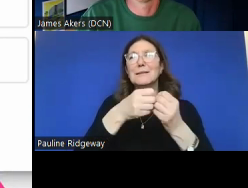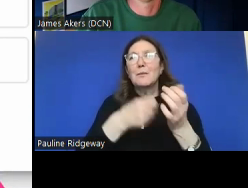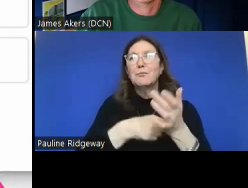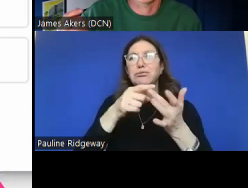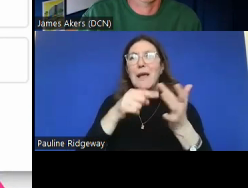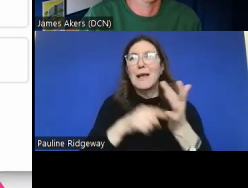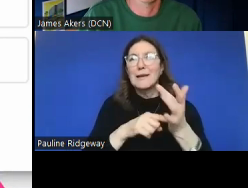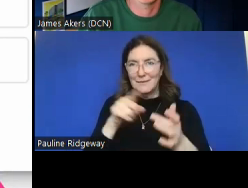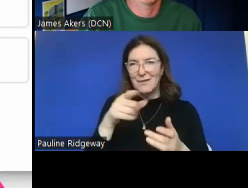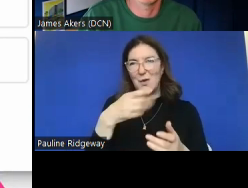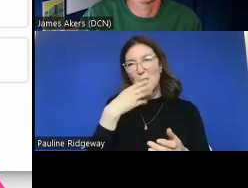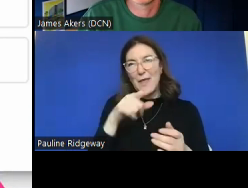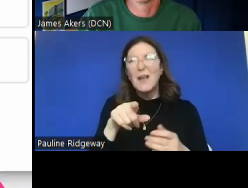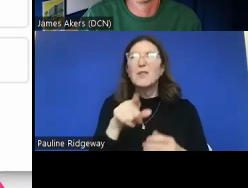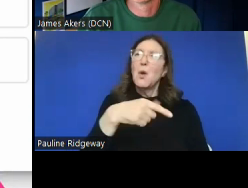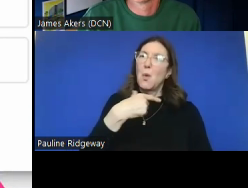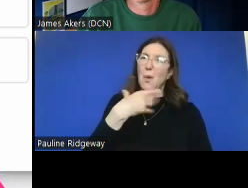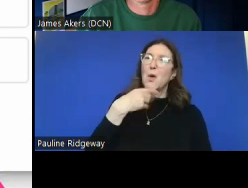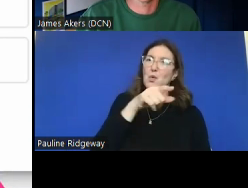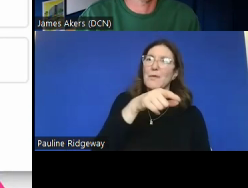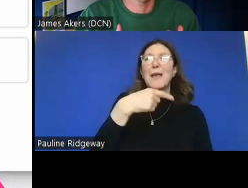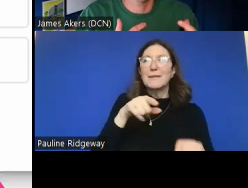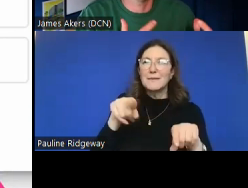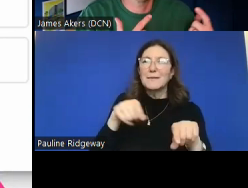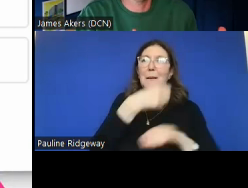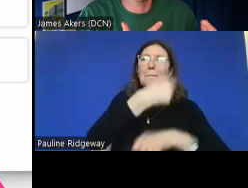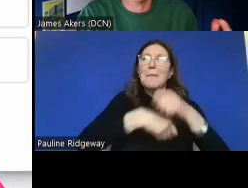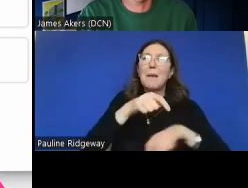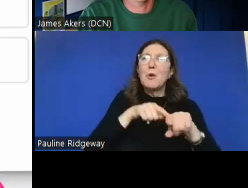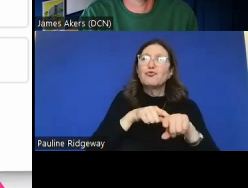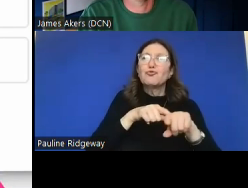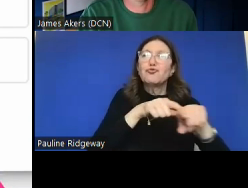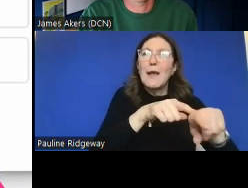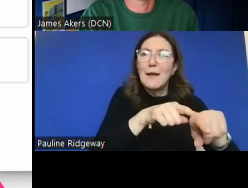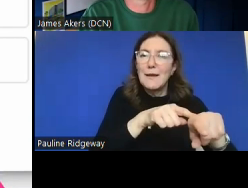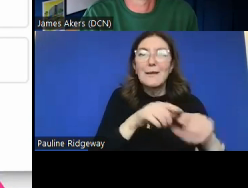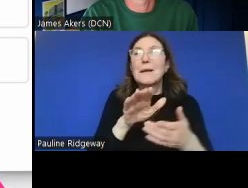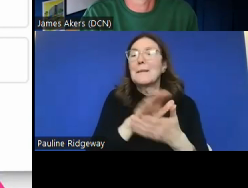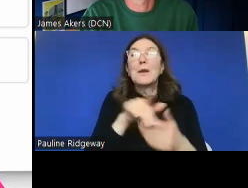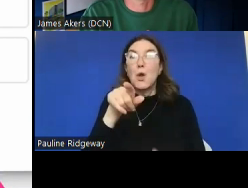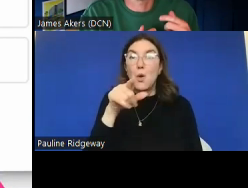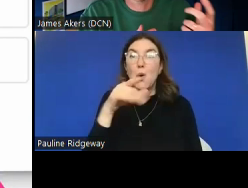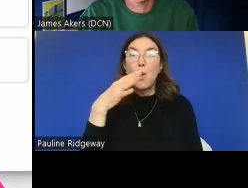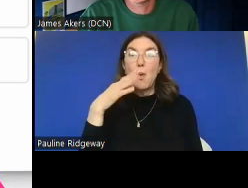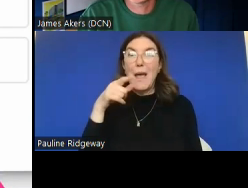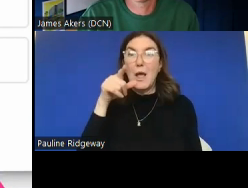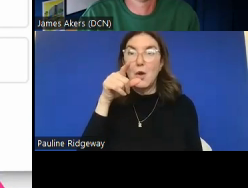we've added Eventbrite in there as well. It's you putting in anything where you got a ticketing system,